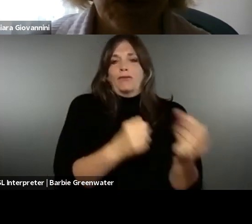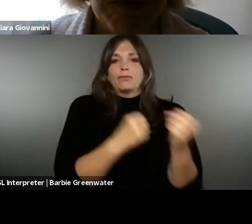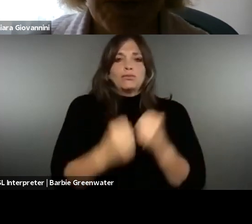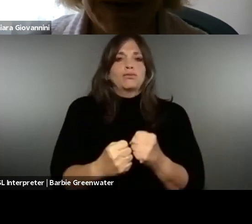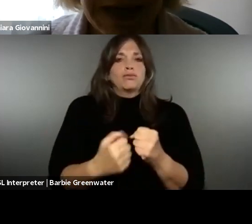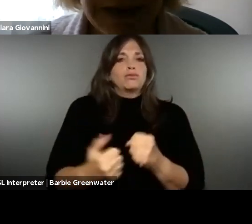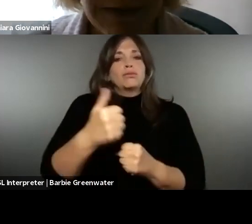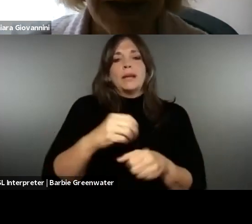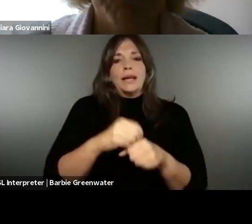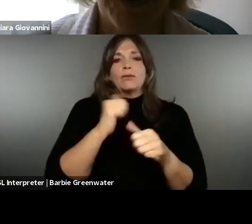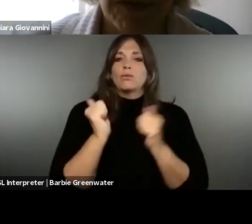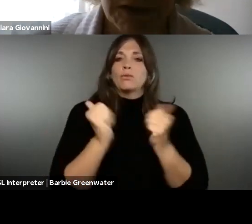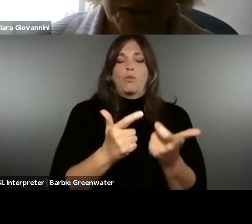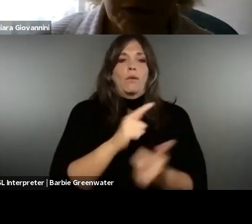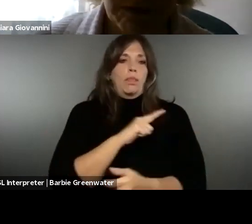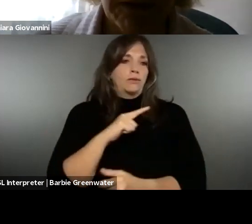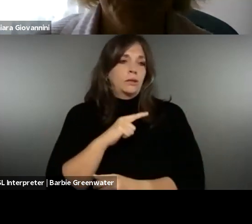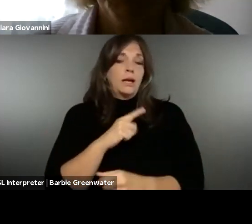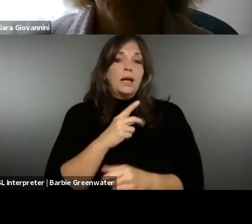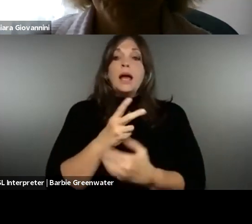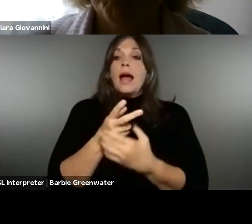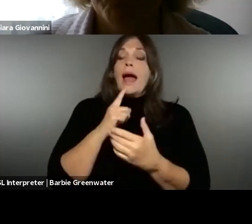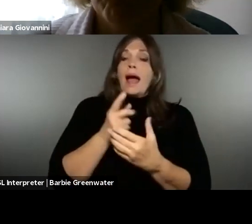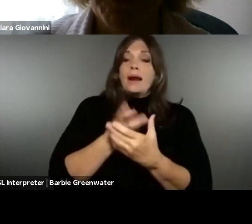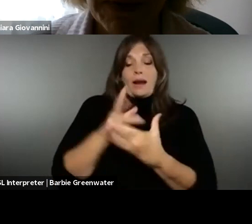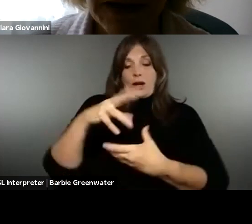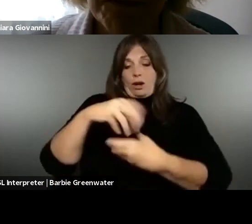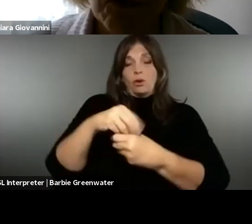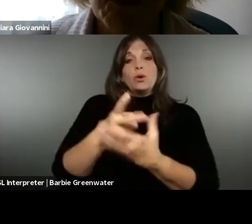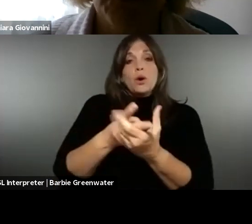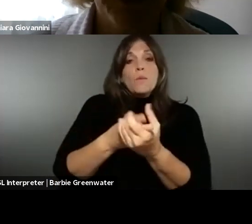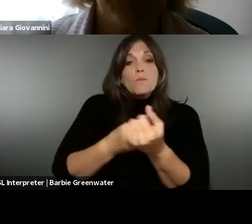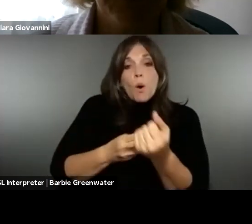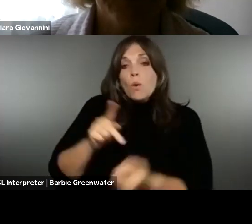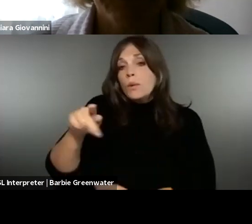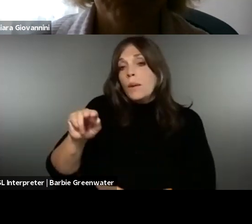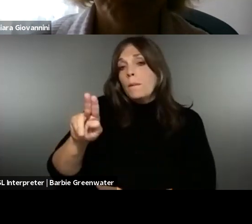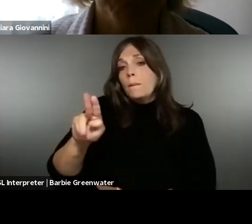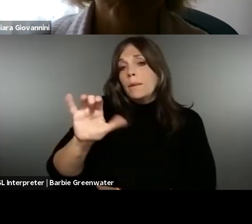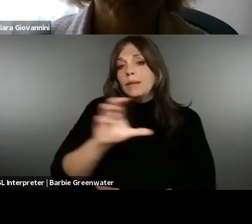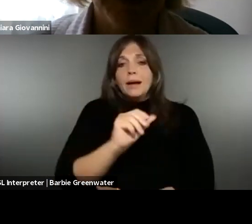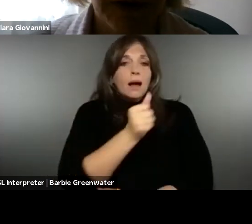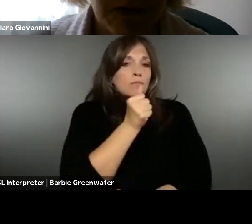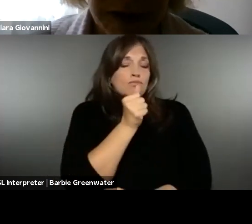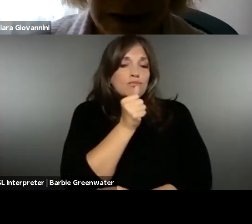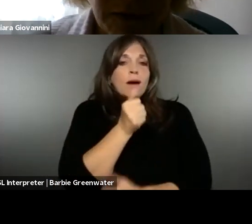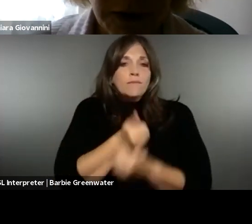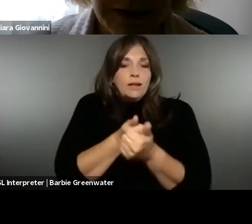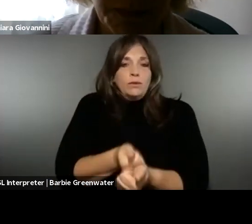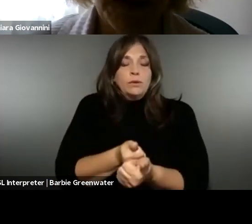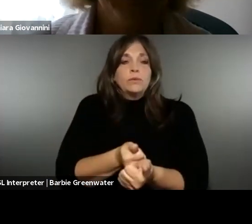protection legislation, you can see enforcement was considered weak and has been strengthened. And I'm talking about both public and private